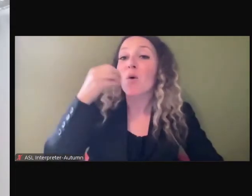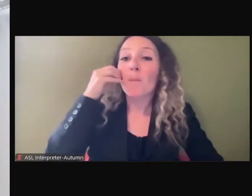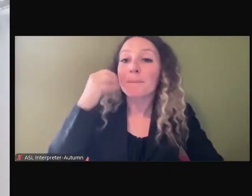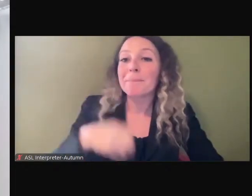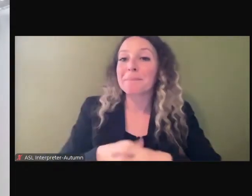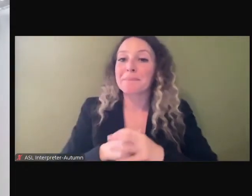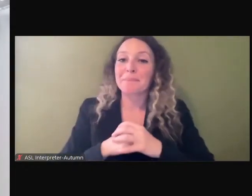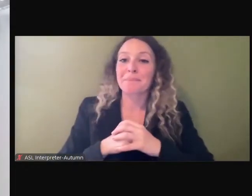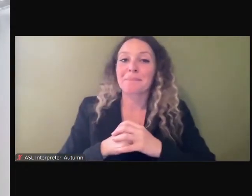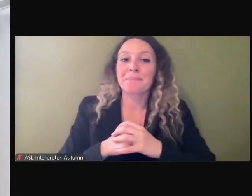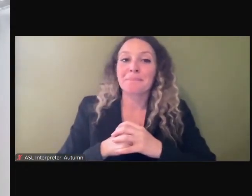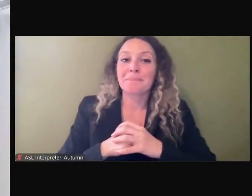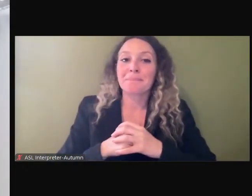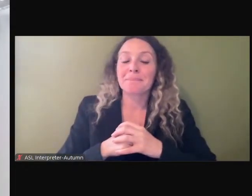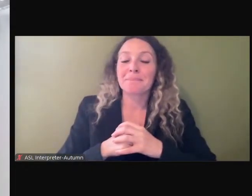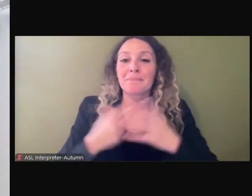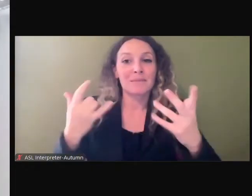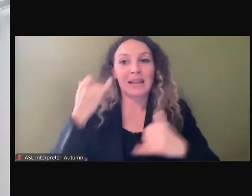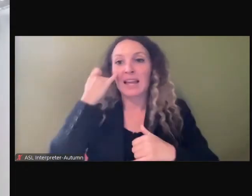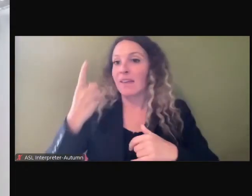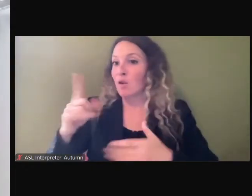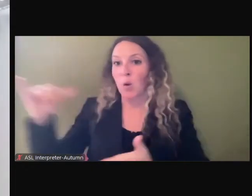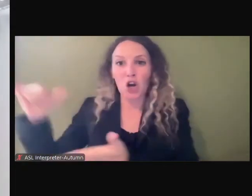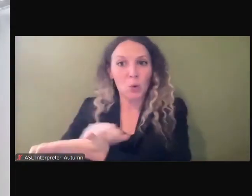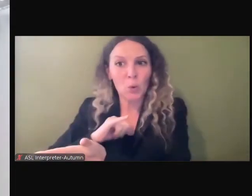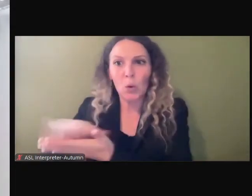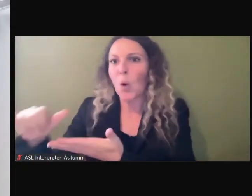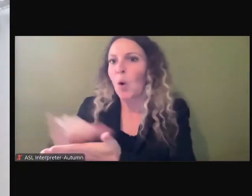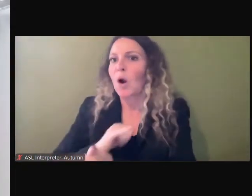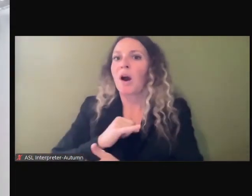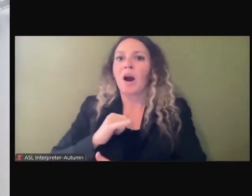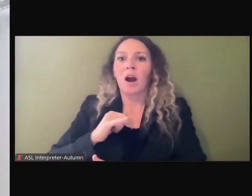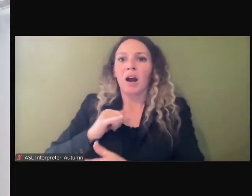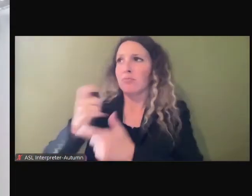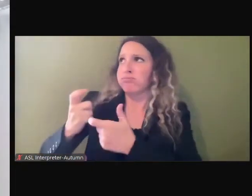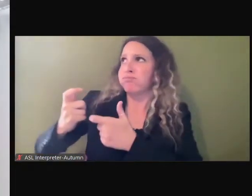Whether you're in a high rise in New York or a farmhouse in Nebraska,